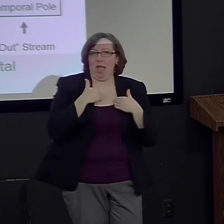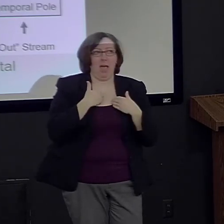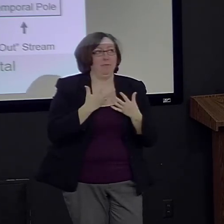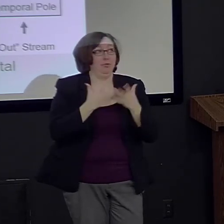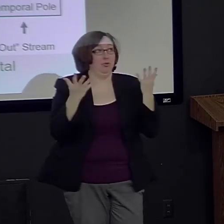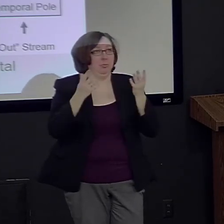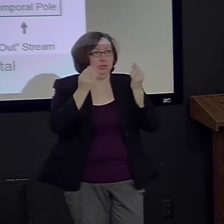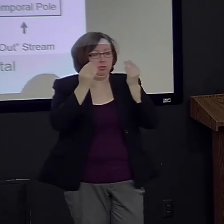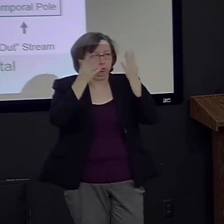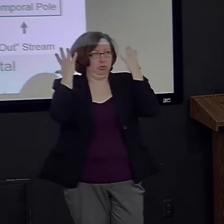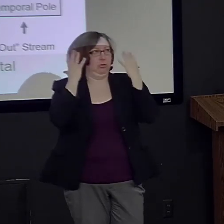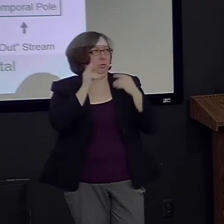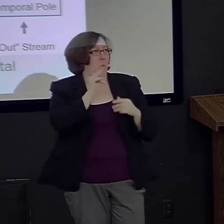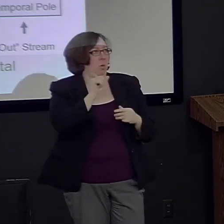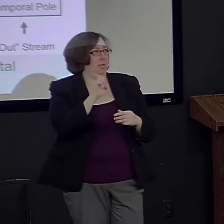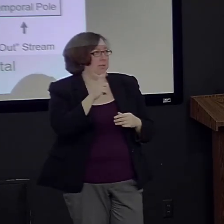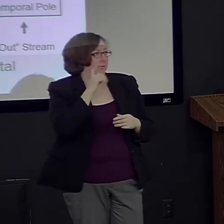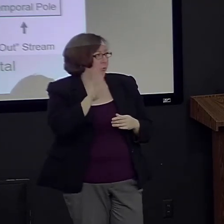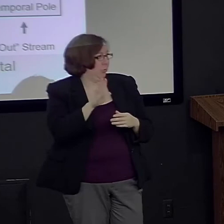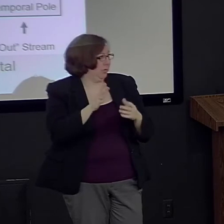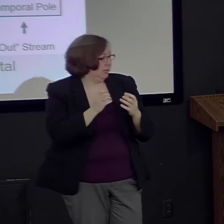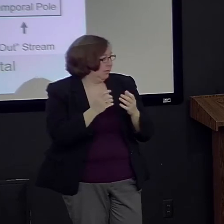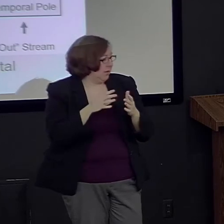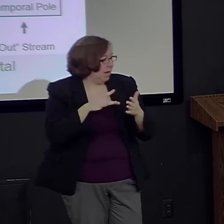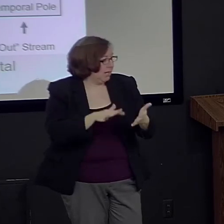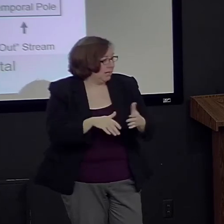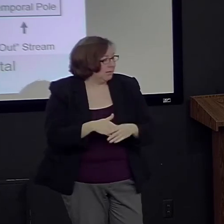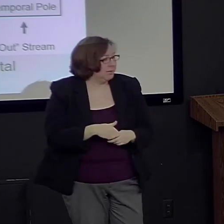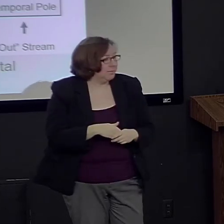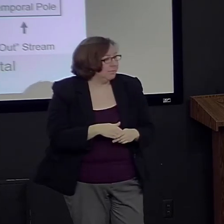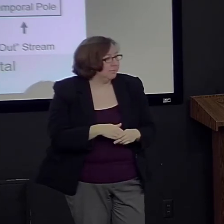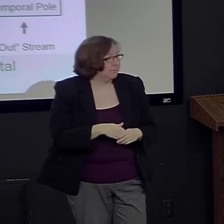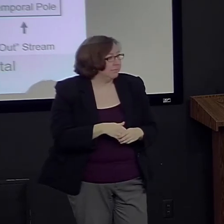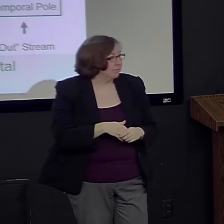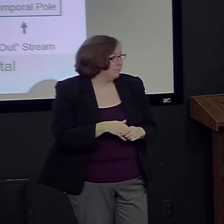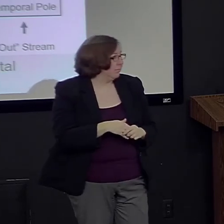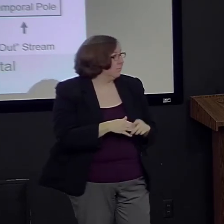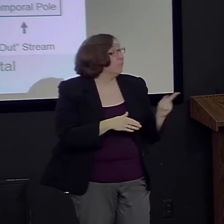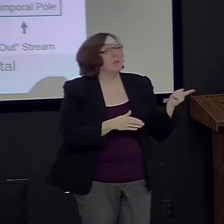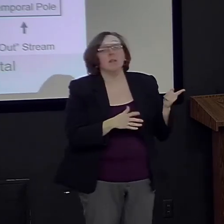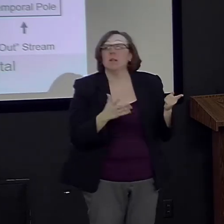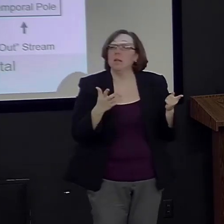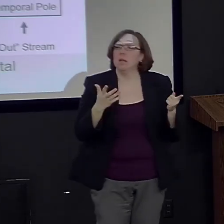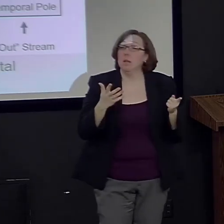At the time that a sign language interpreter, the ones we have here, are